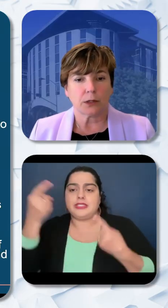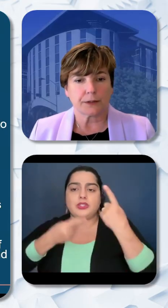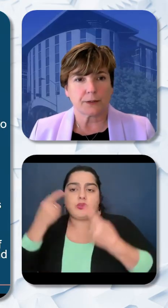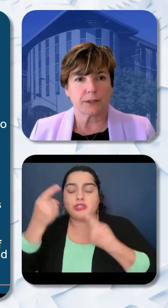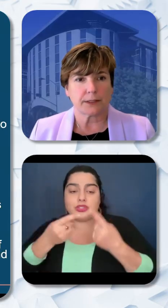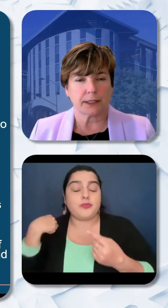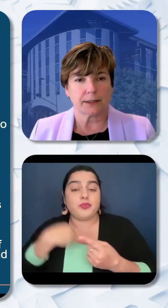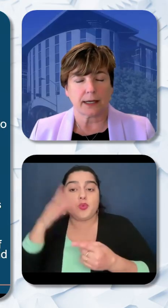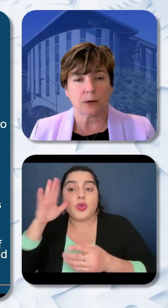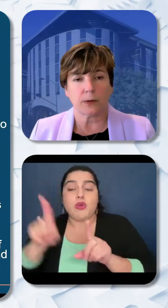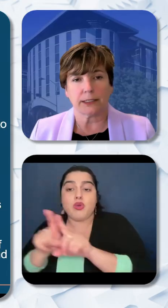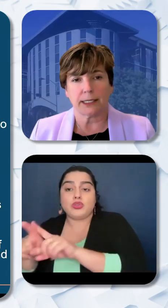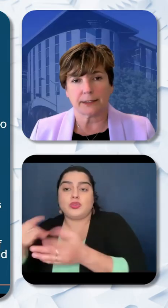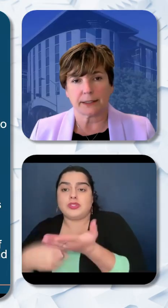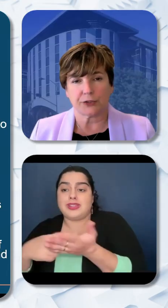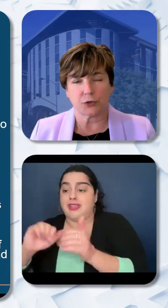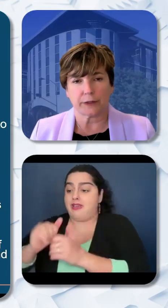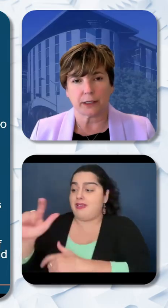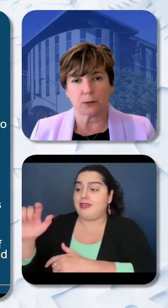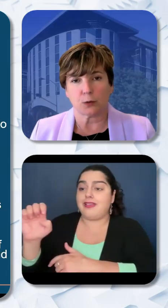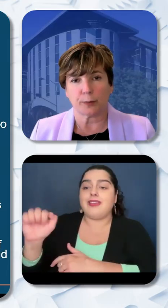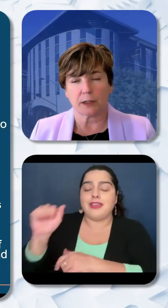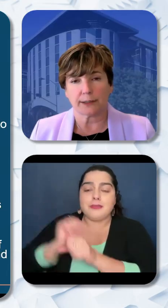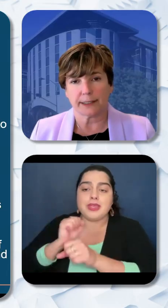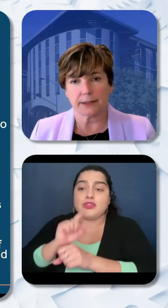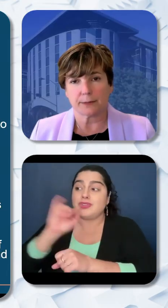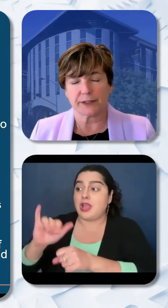We'll also discuss how LEAs can ensure that local policies,